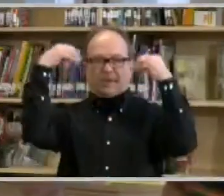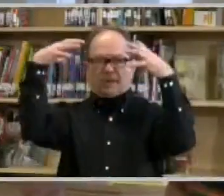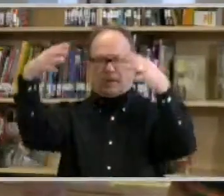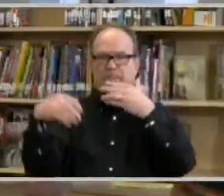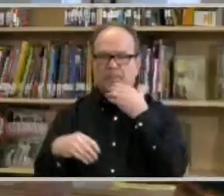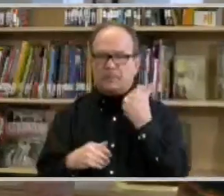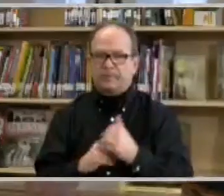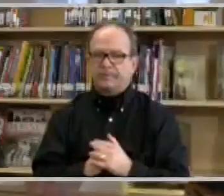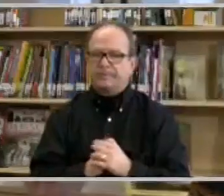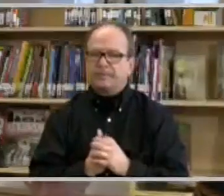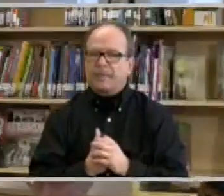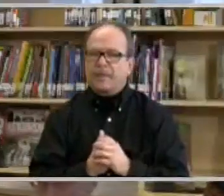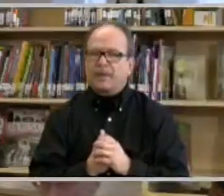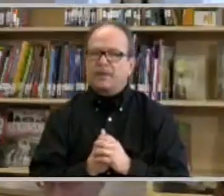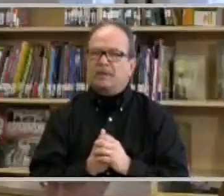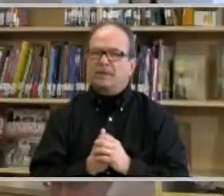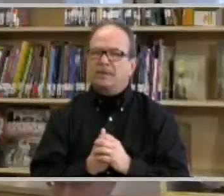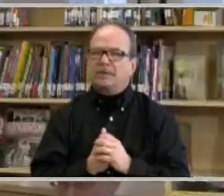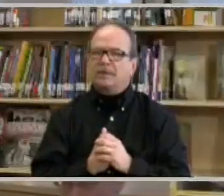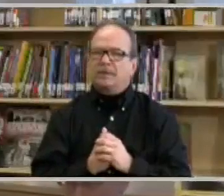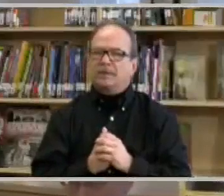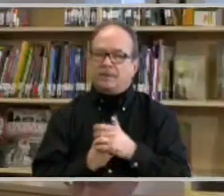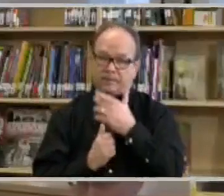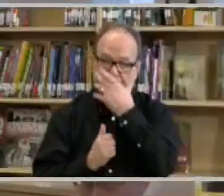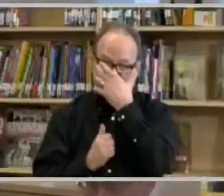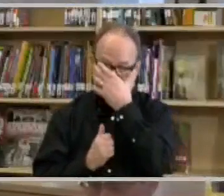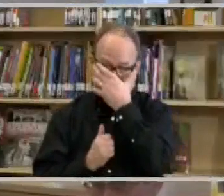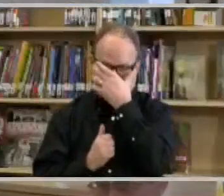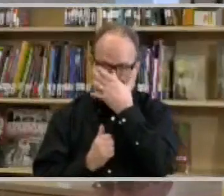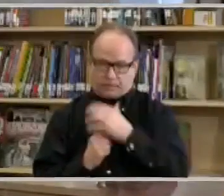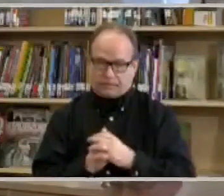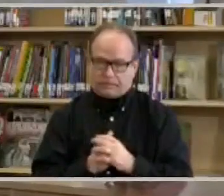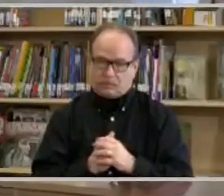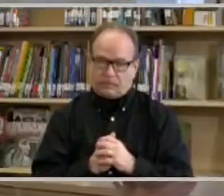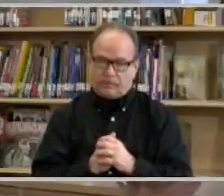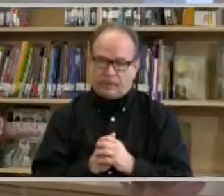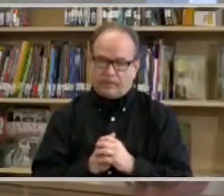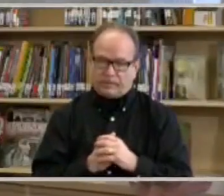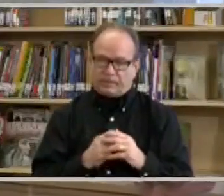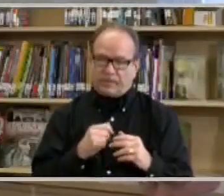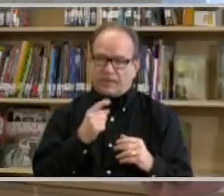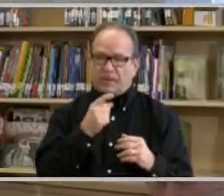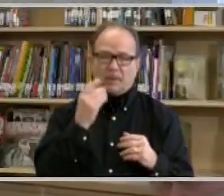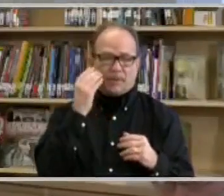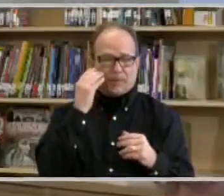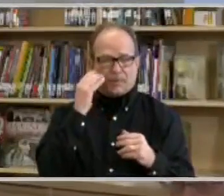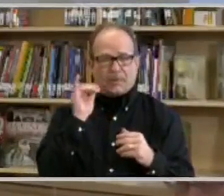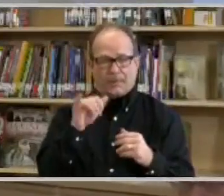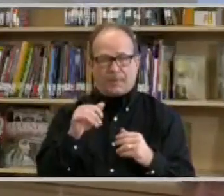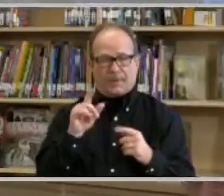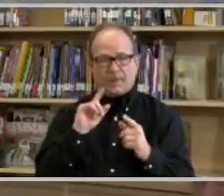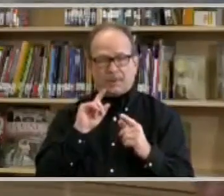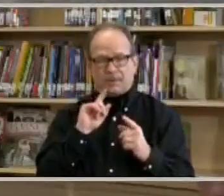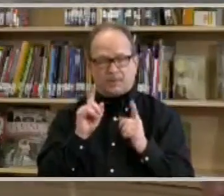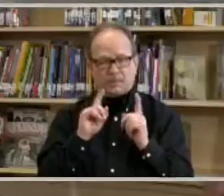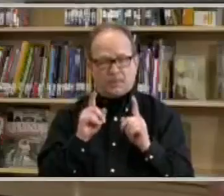4, AND LIGHTING IS A BIG DEAL. I THINK YOU HEARD THE FIRST CALLER TALKING ABOUT THE IMPACT